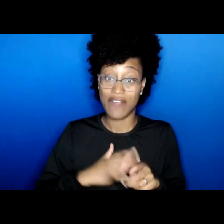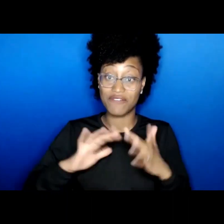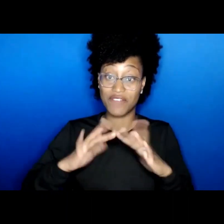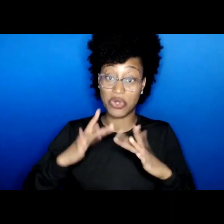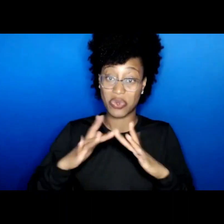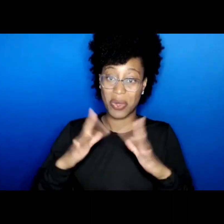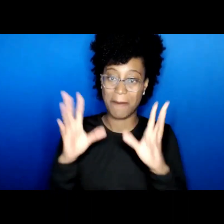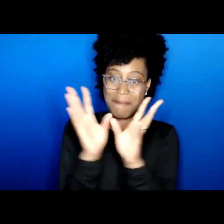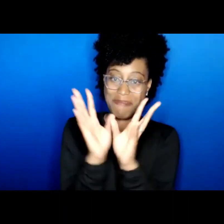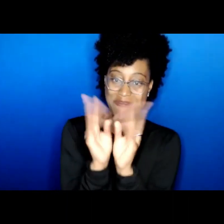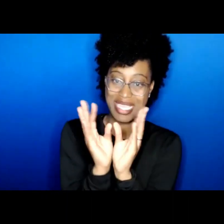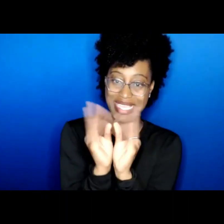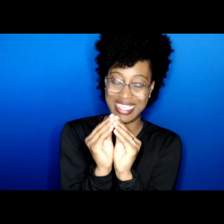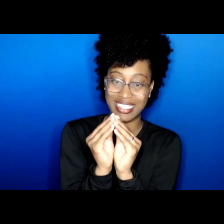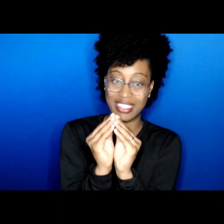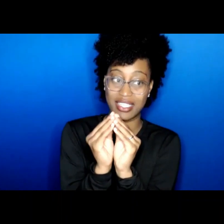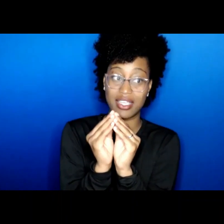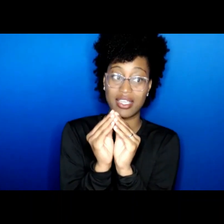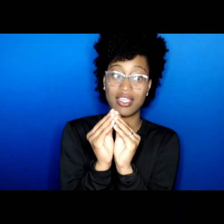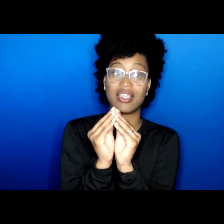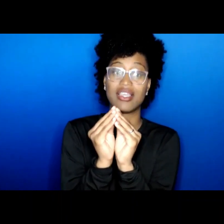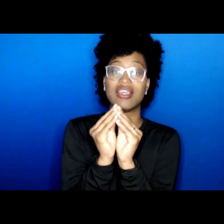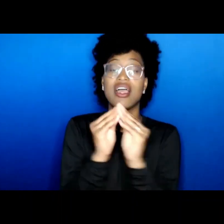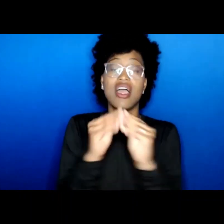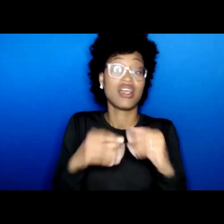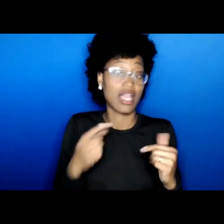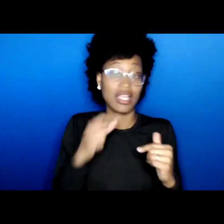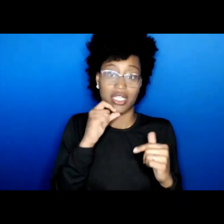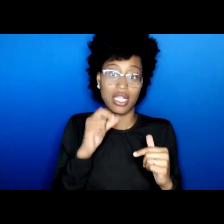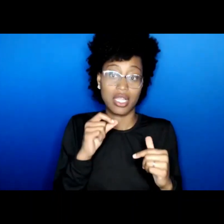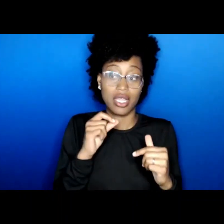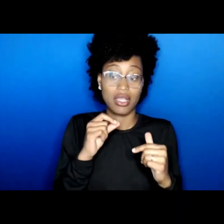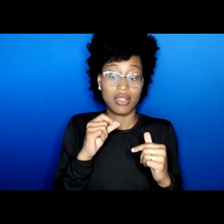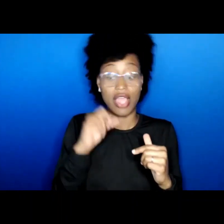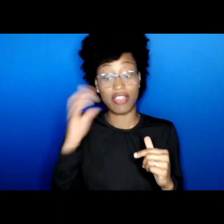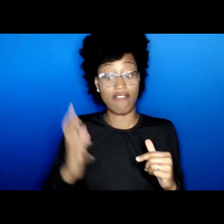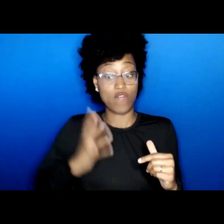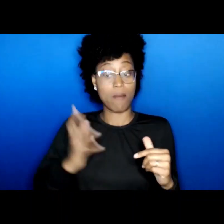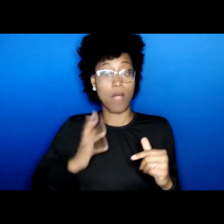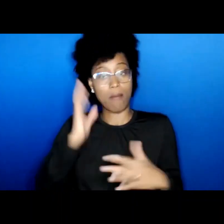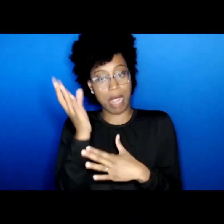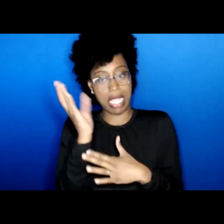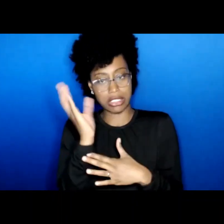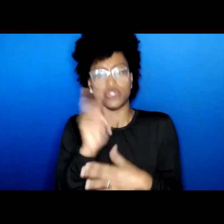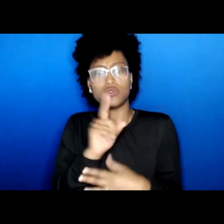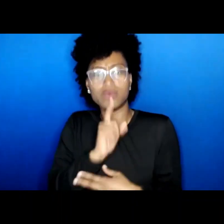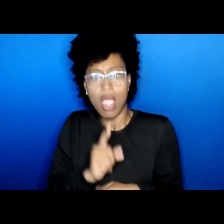07:47:49 beyond the formal presentations, we'll offer you many opportunities to be a